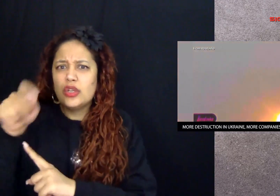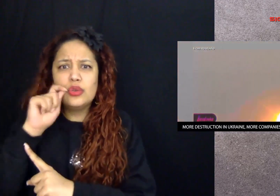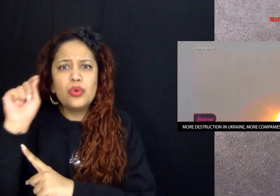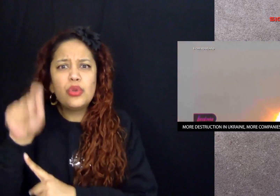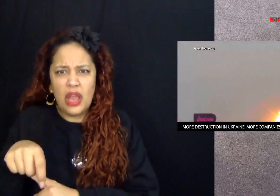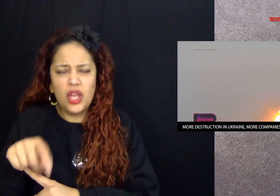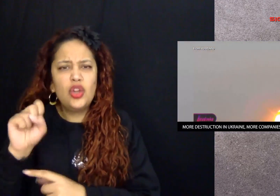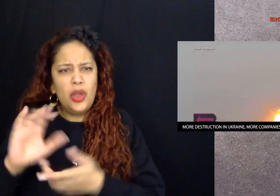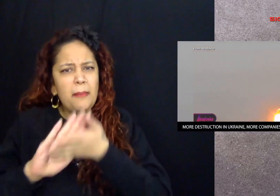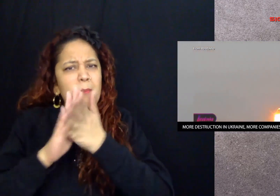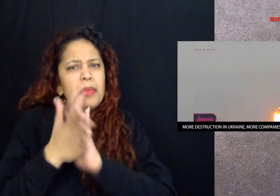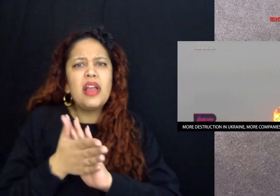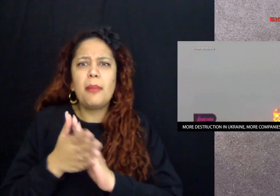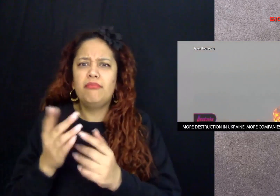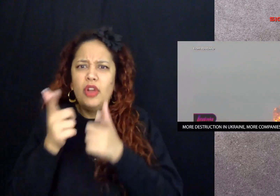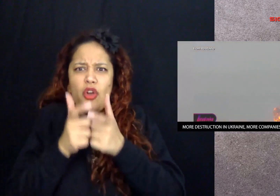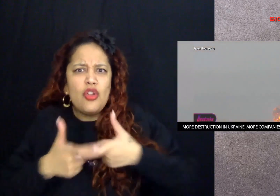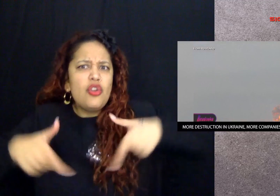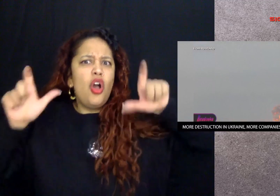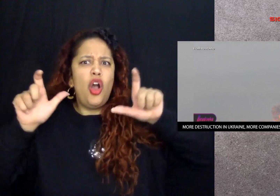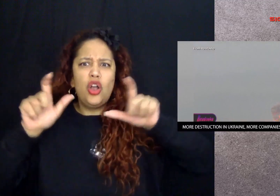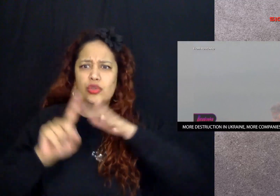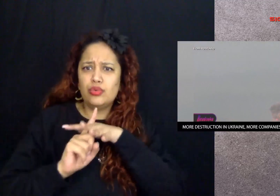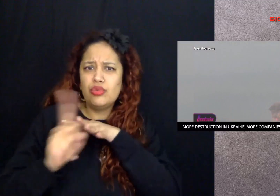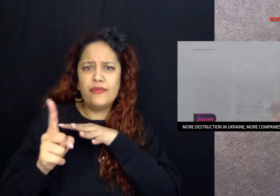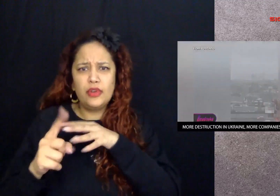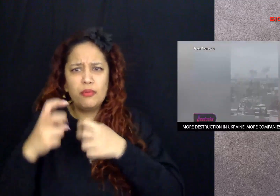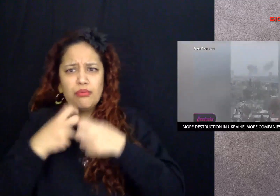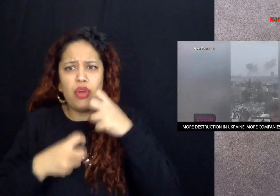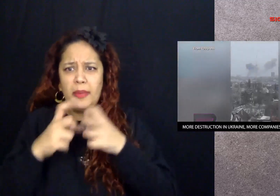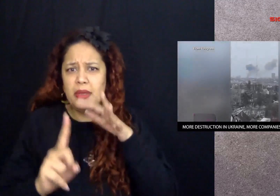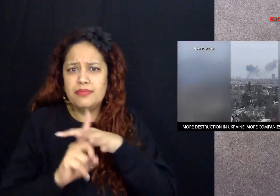right now the United Nations is warning the situation in Ukraine